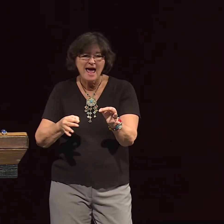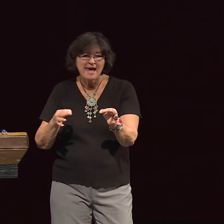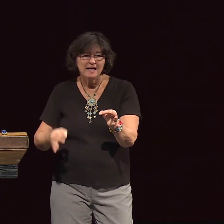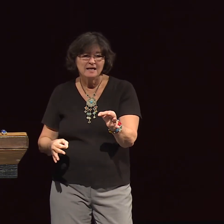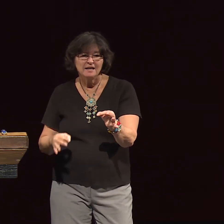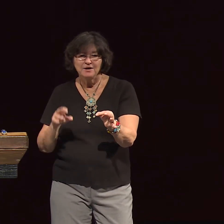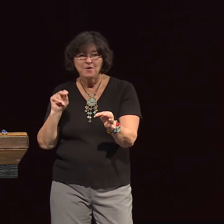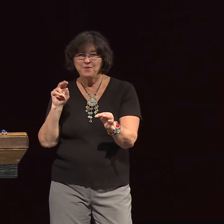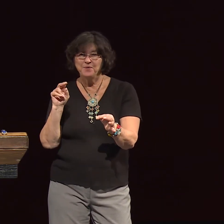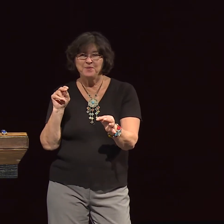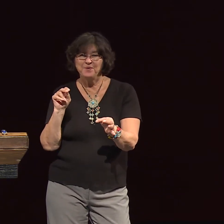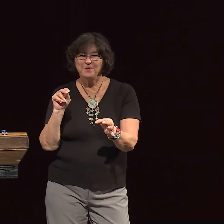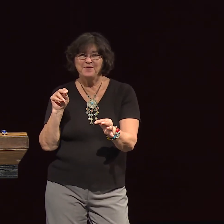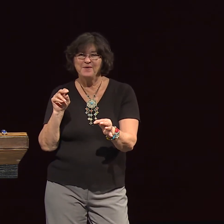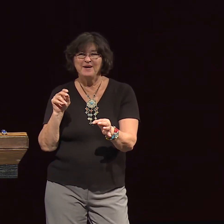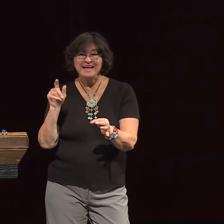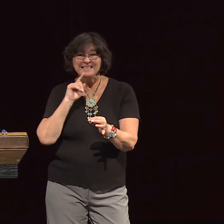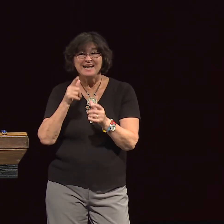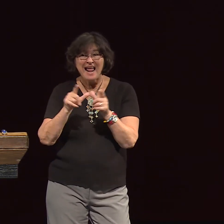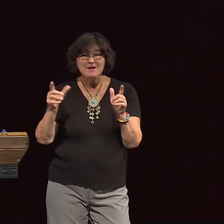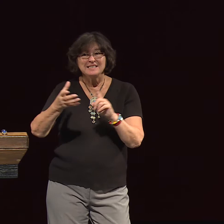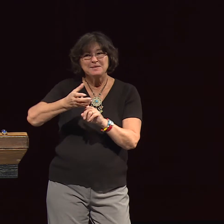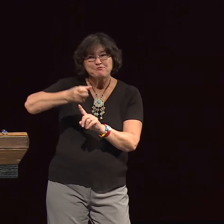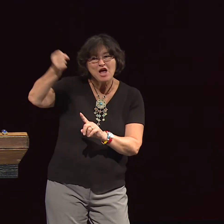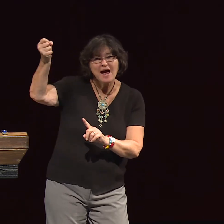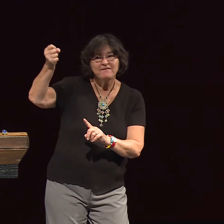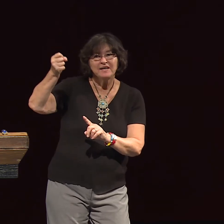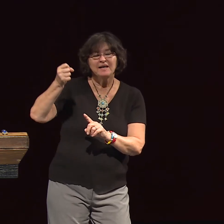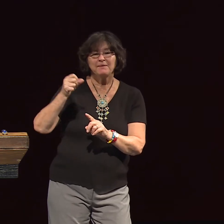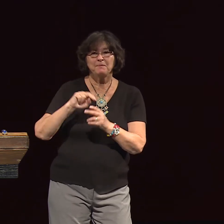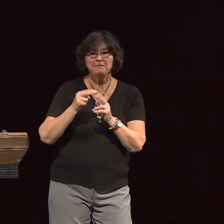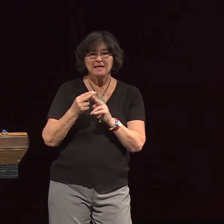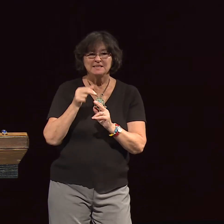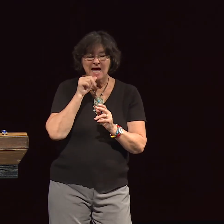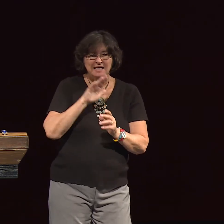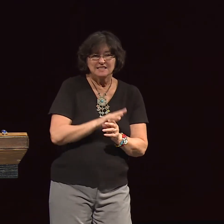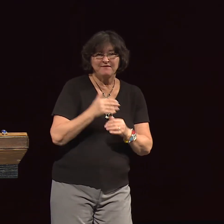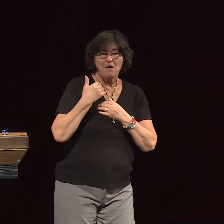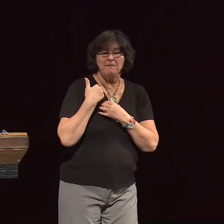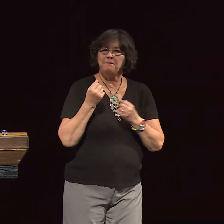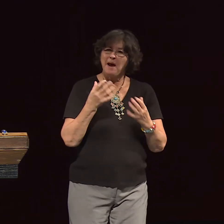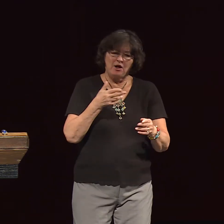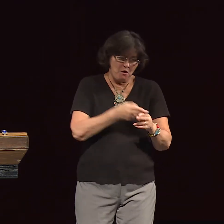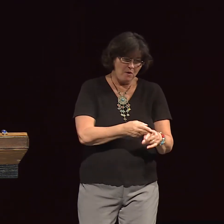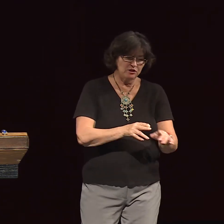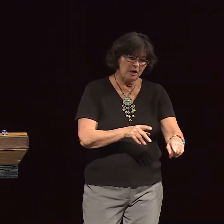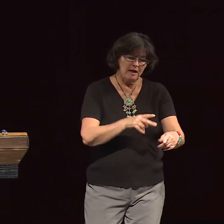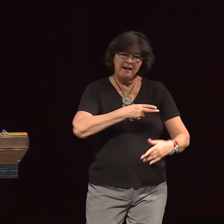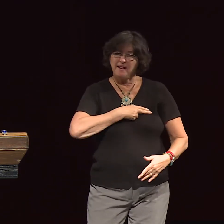It is...most people think that it's normal for deaf children to have a language delay,